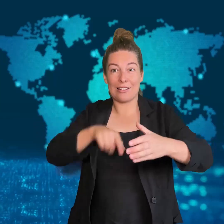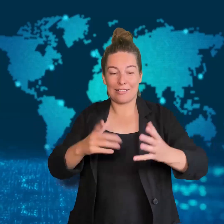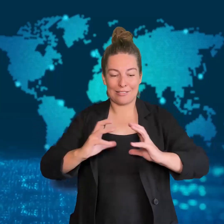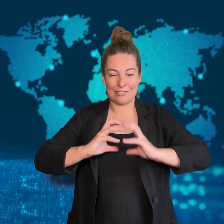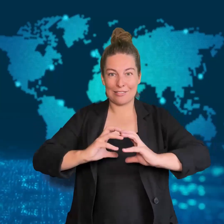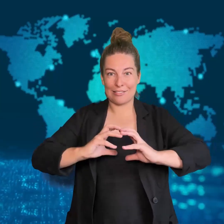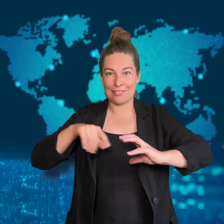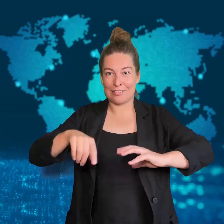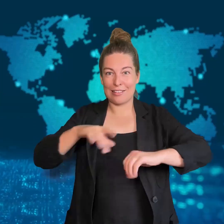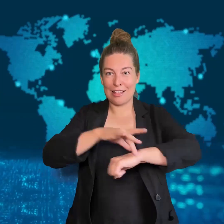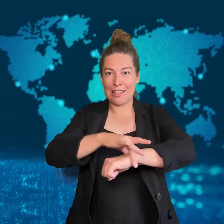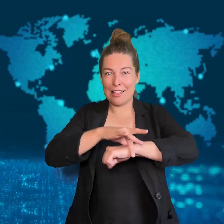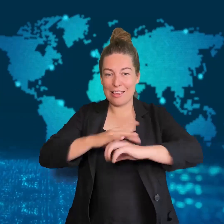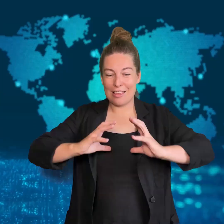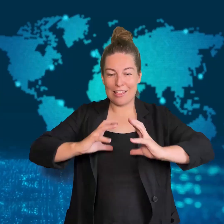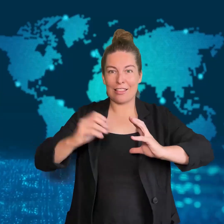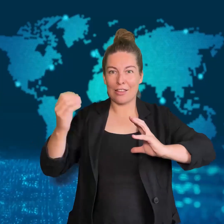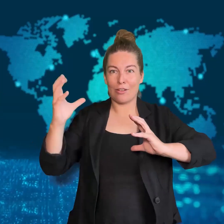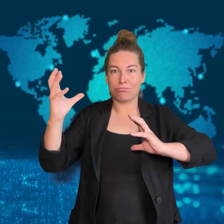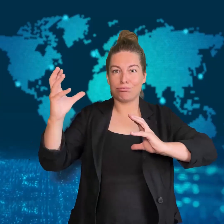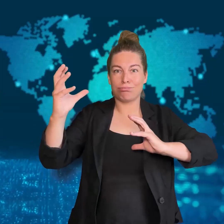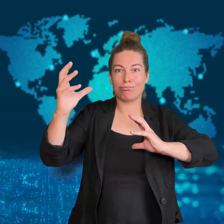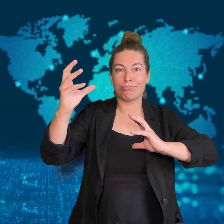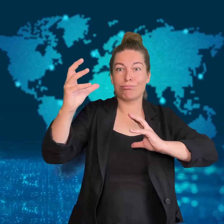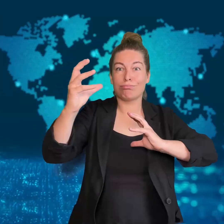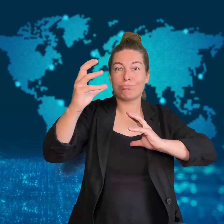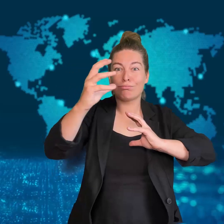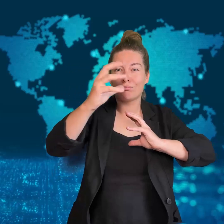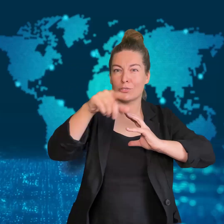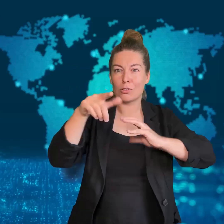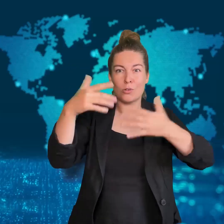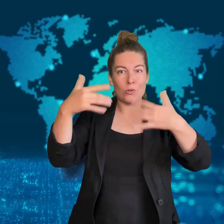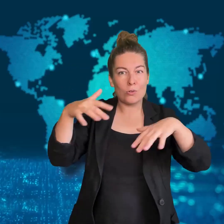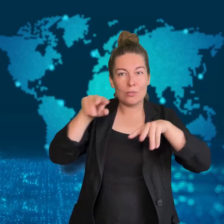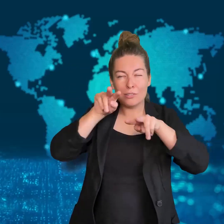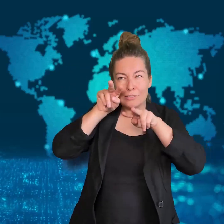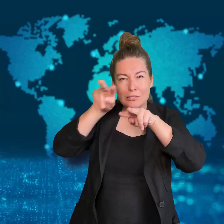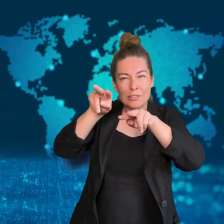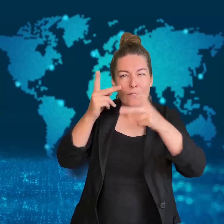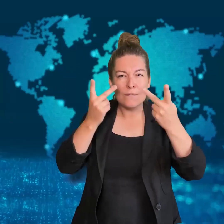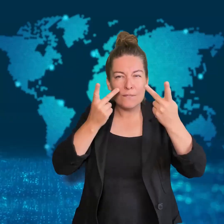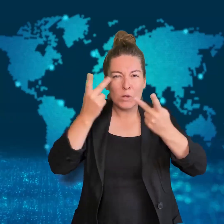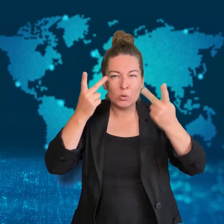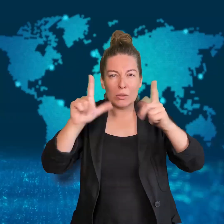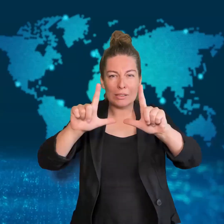The bag is now orbiting the Earth ahead of the ISS.